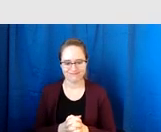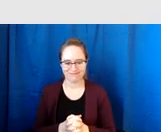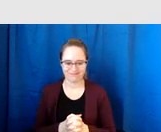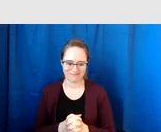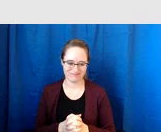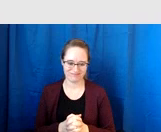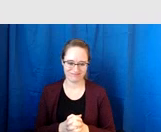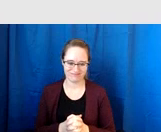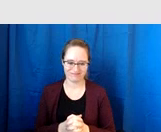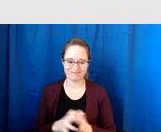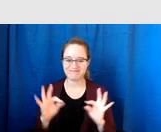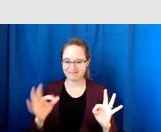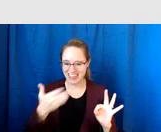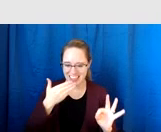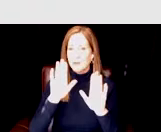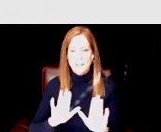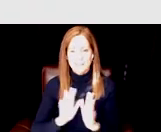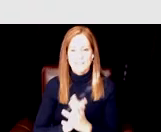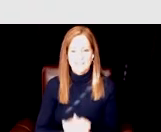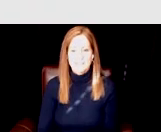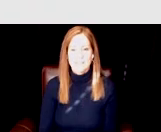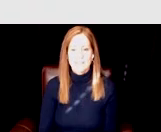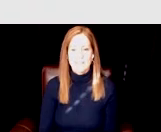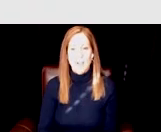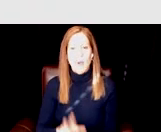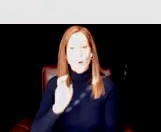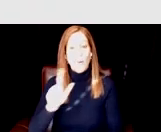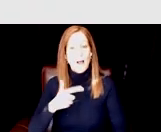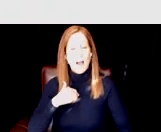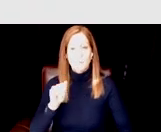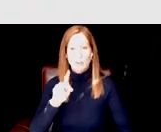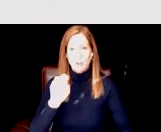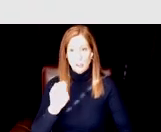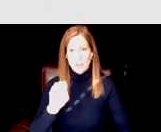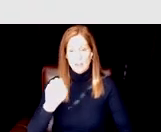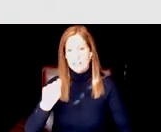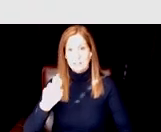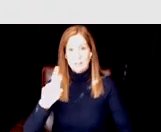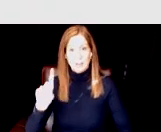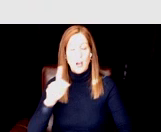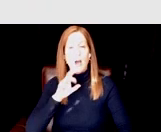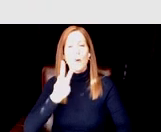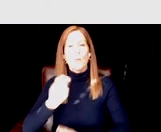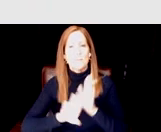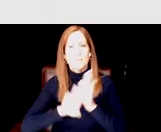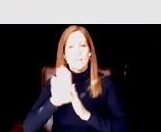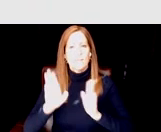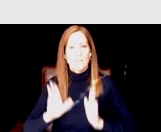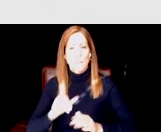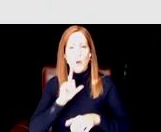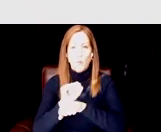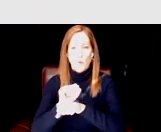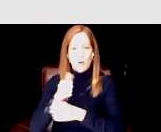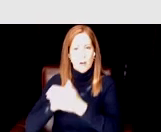Thank you very much. [Jake] I'm Jake Stark. I'm a web developer. I work for the state of Minnesota, MINUT,